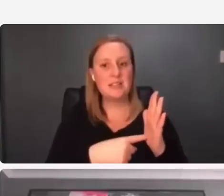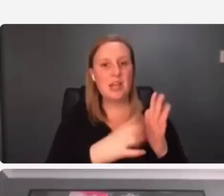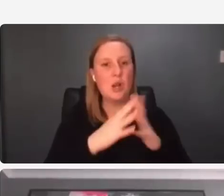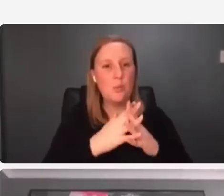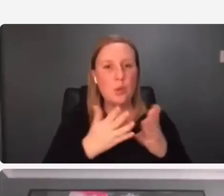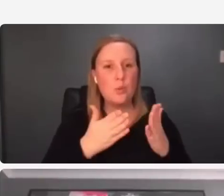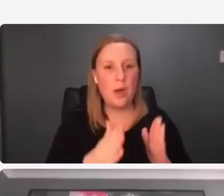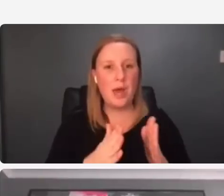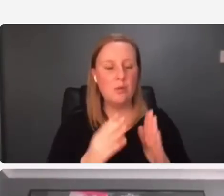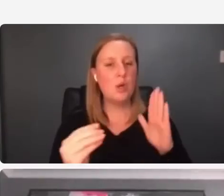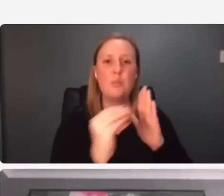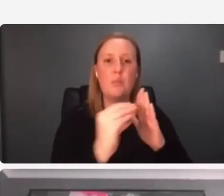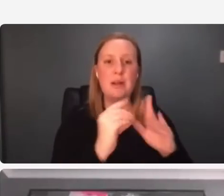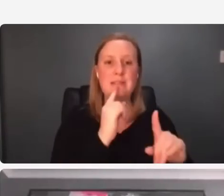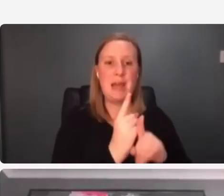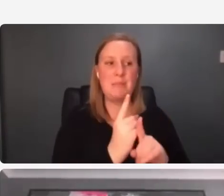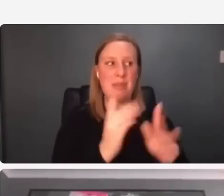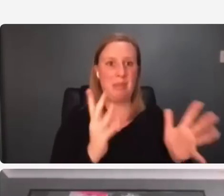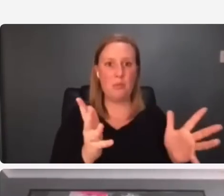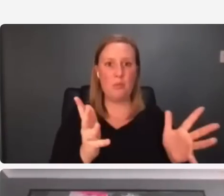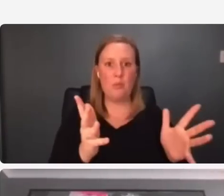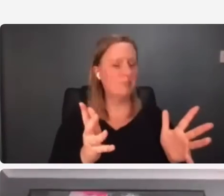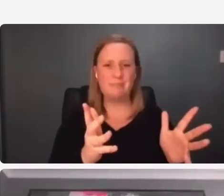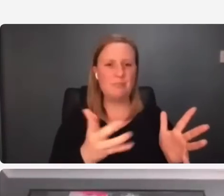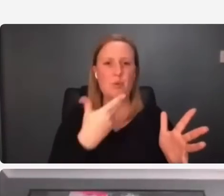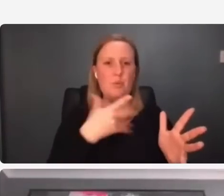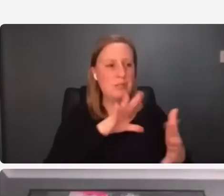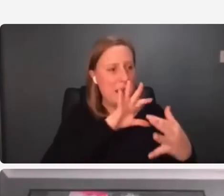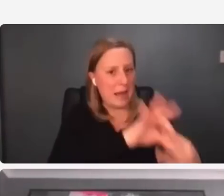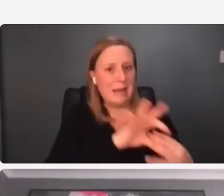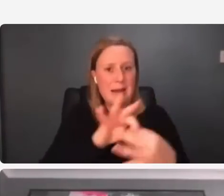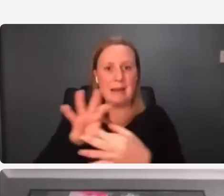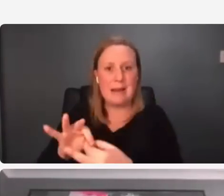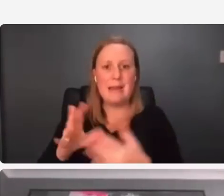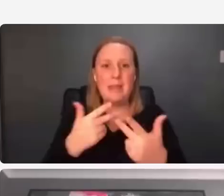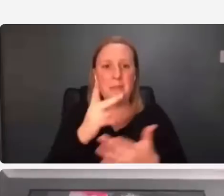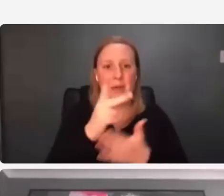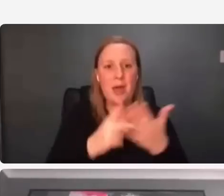statement of rights that doesn't link to any of the other parts of the legislation or the regulatory framework.